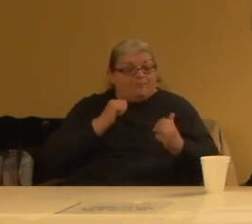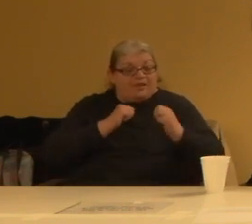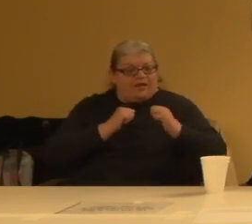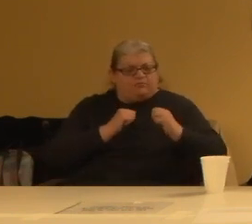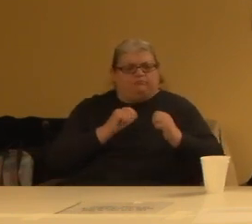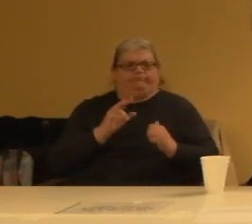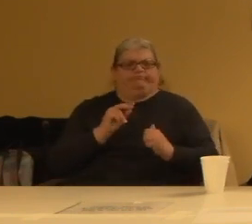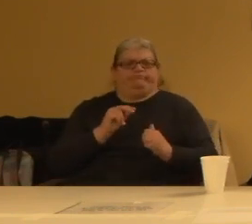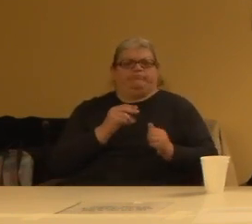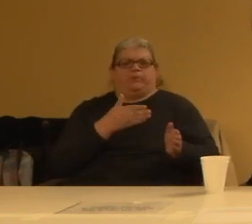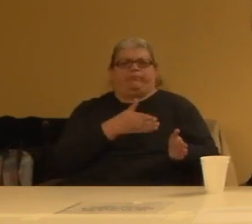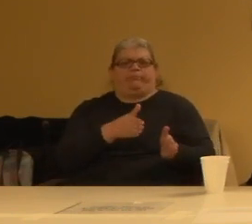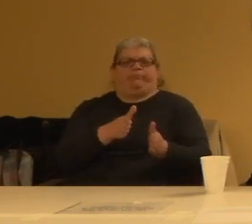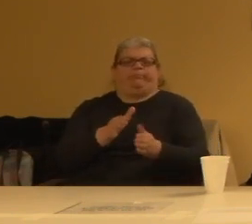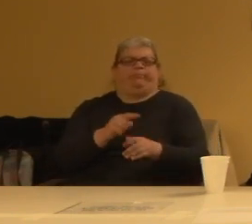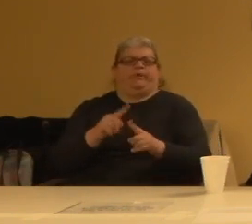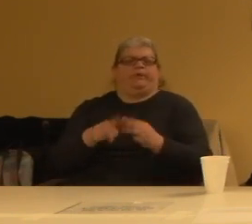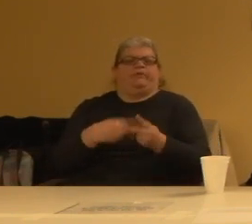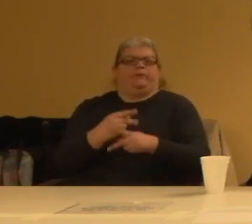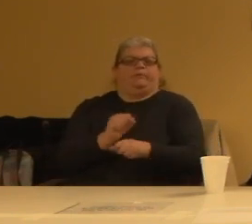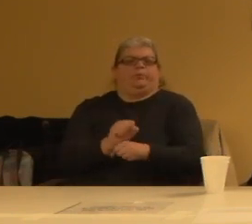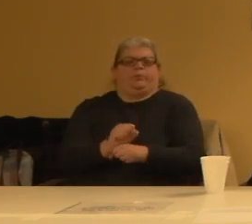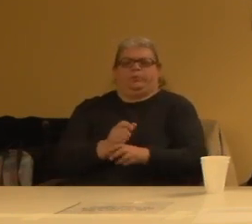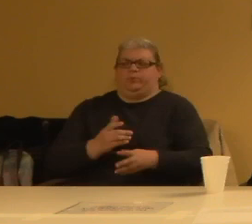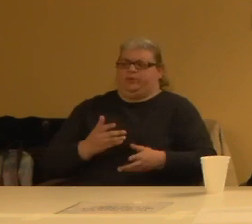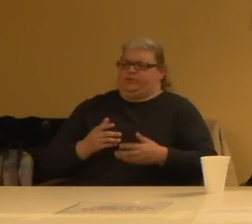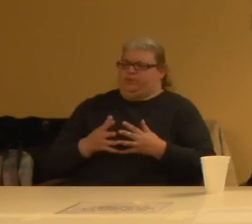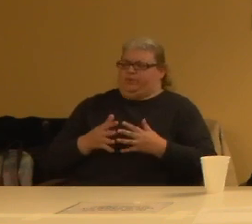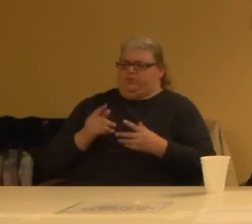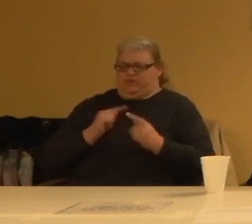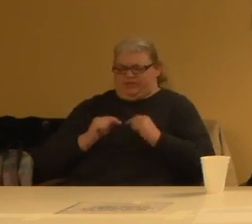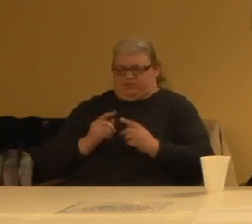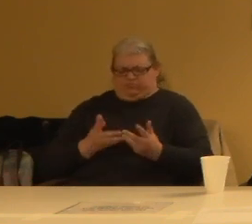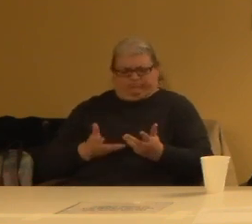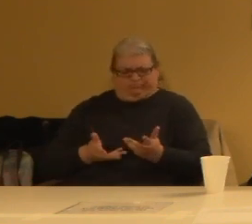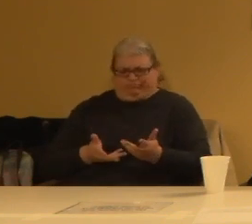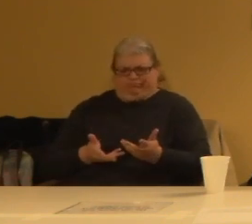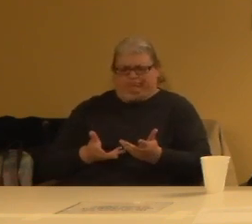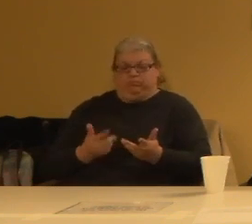something I think the American theater has to grapple with. And I live in Atlanta where we produce,